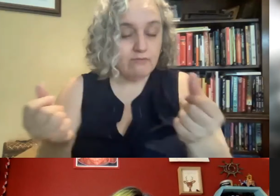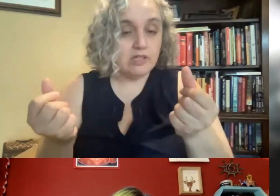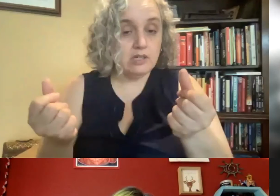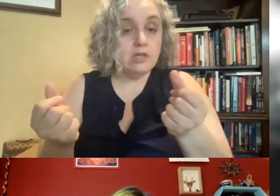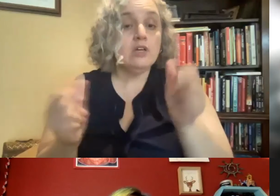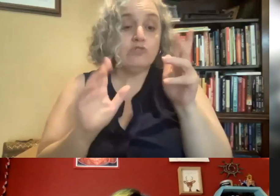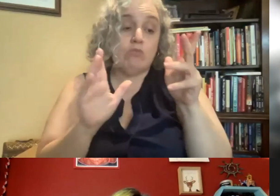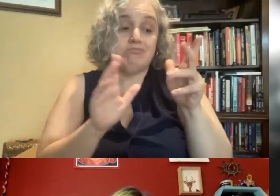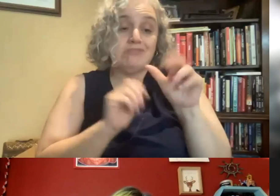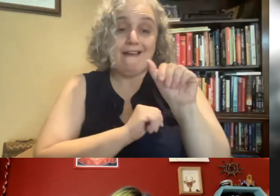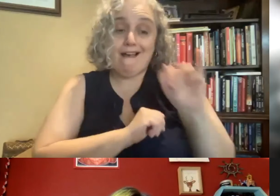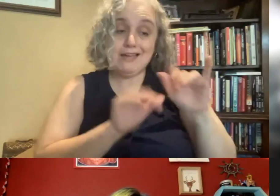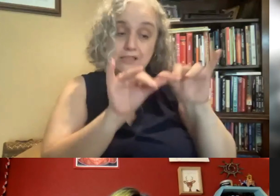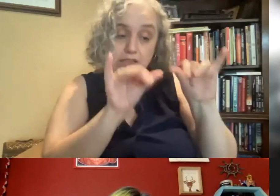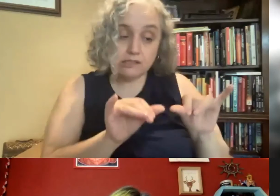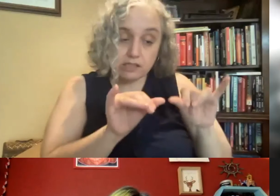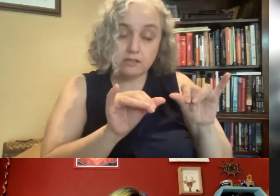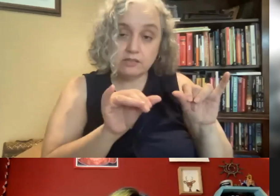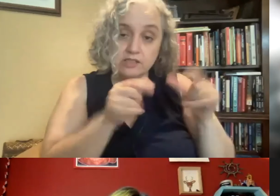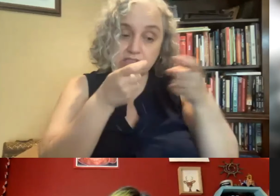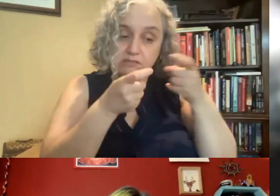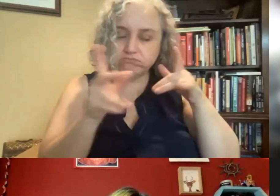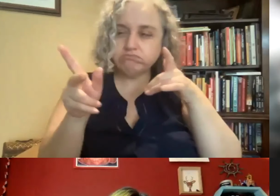to detect the weak signals,